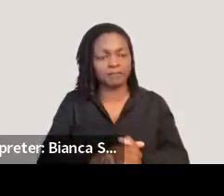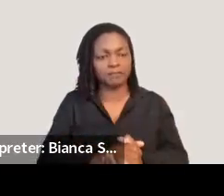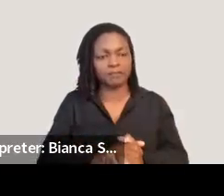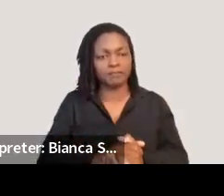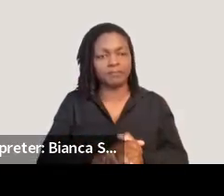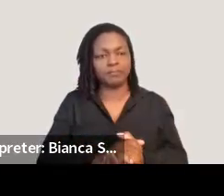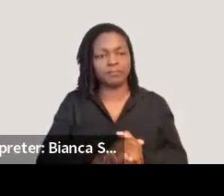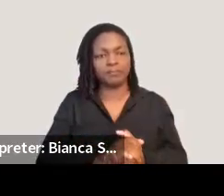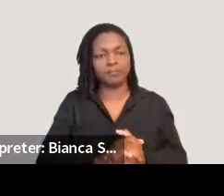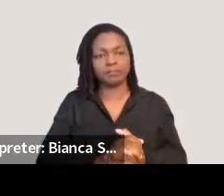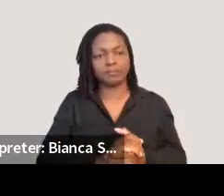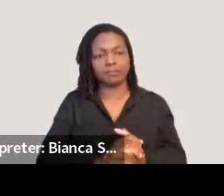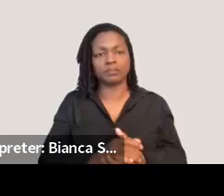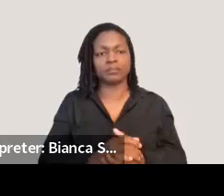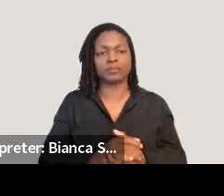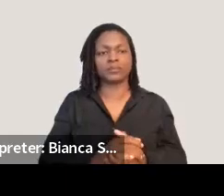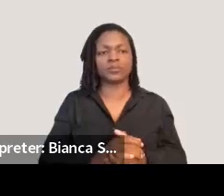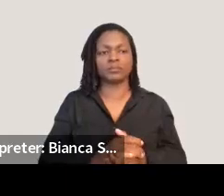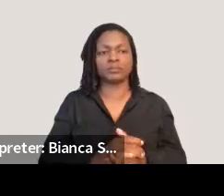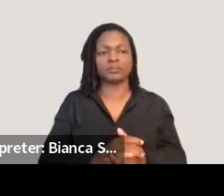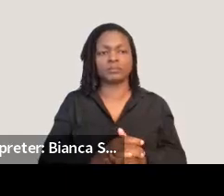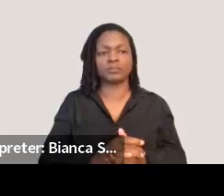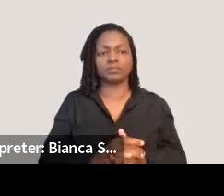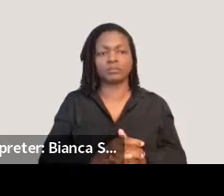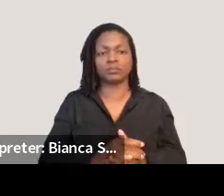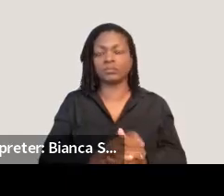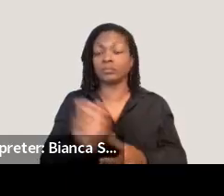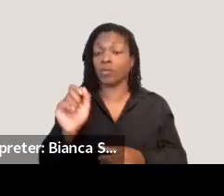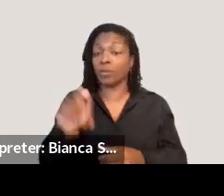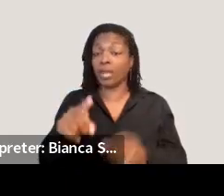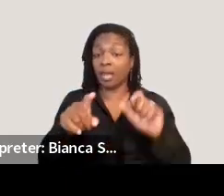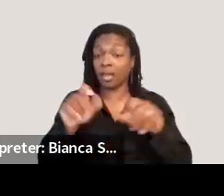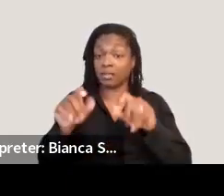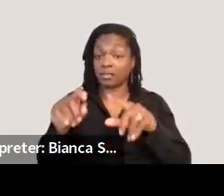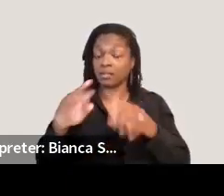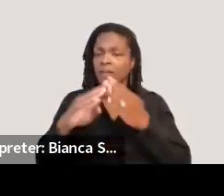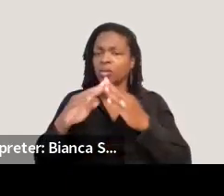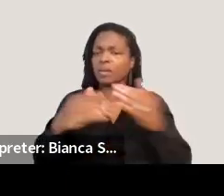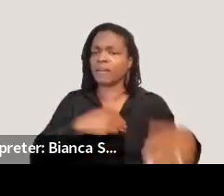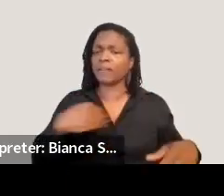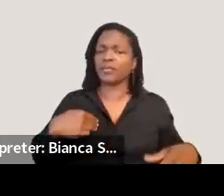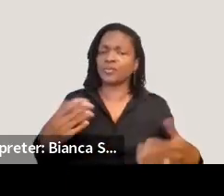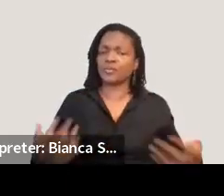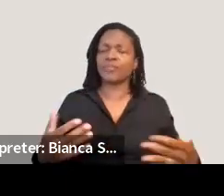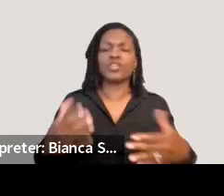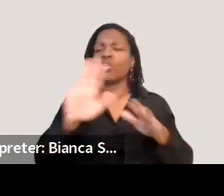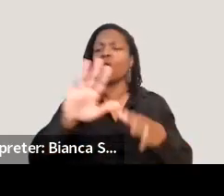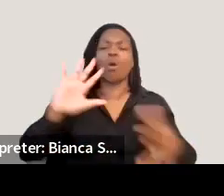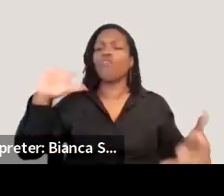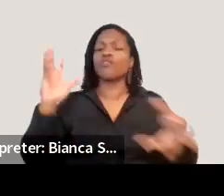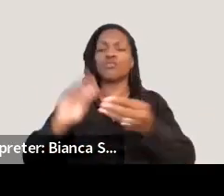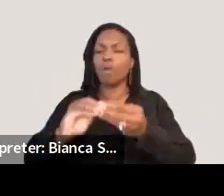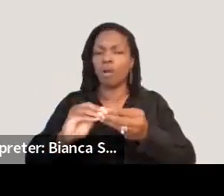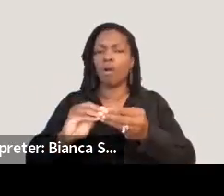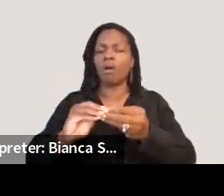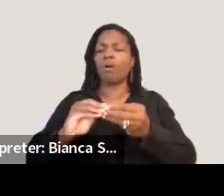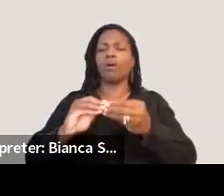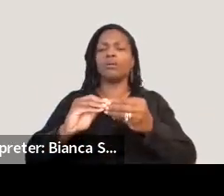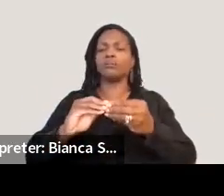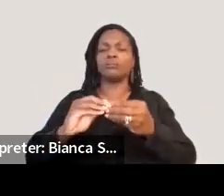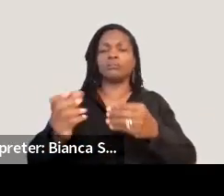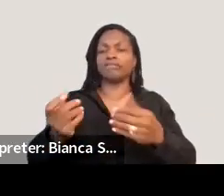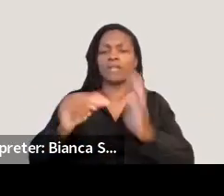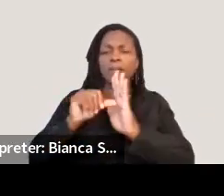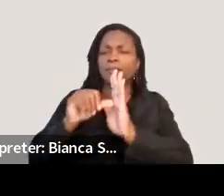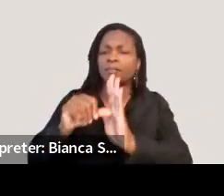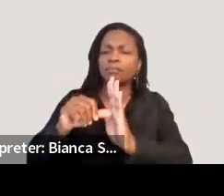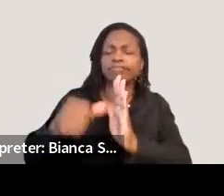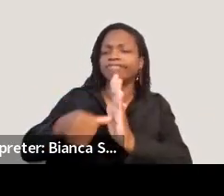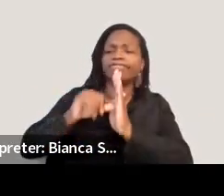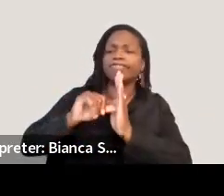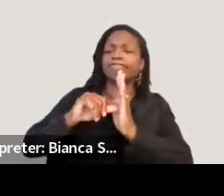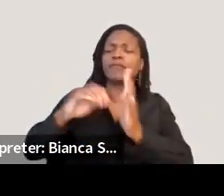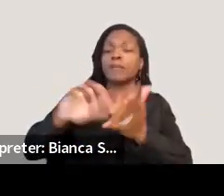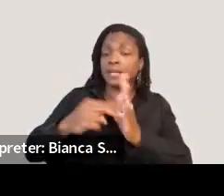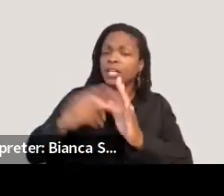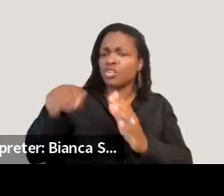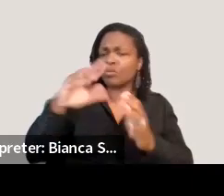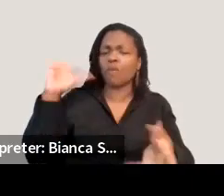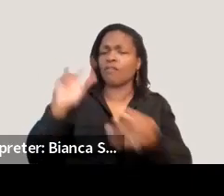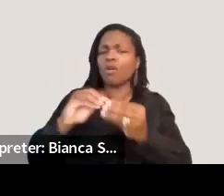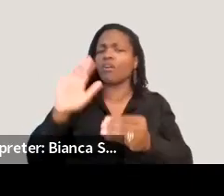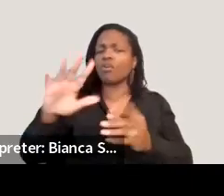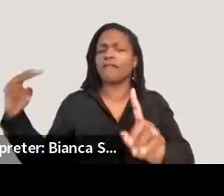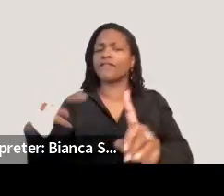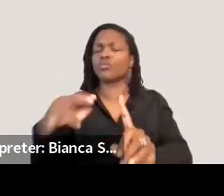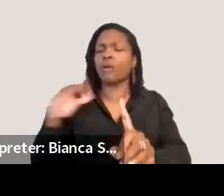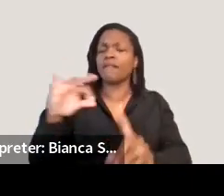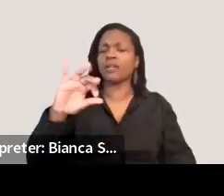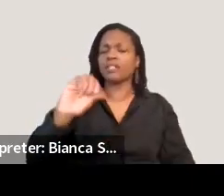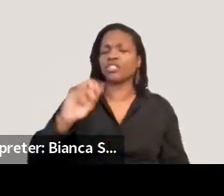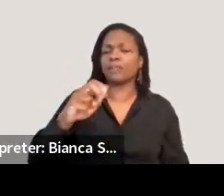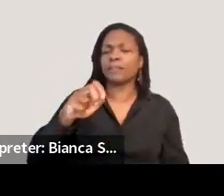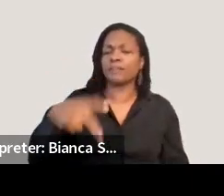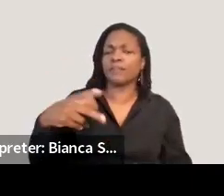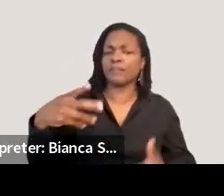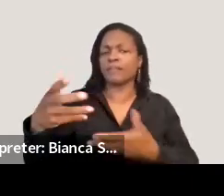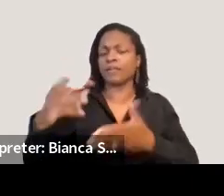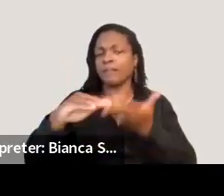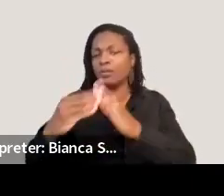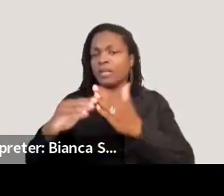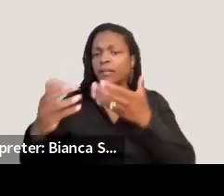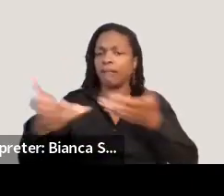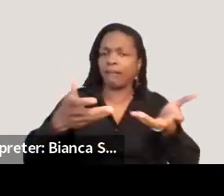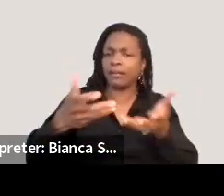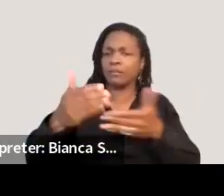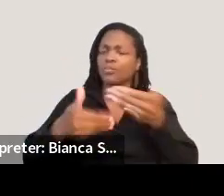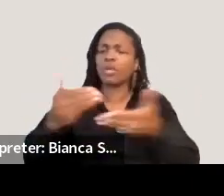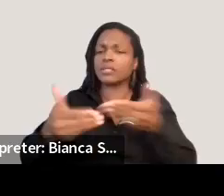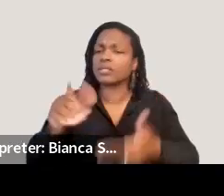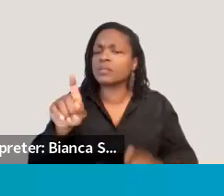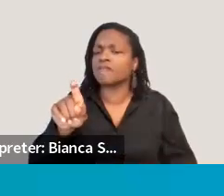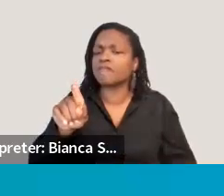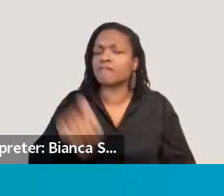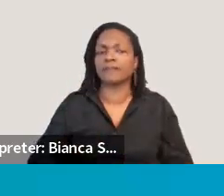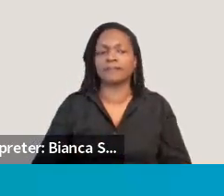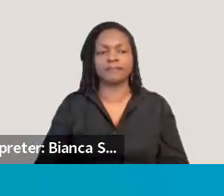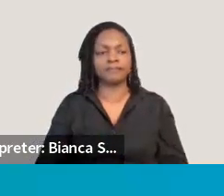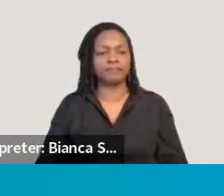Okay, so the question is being asked is we asked our community members are What has been your overall impression of a ship community engagement process?